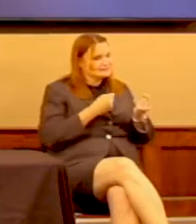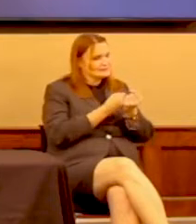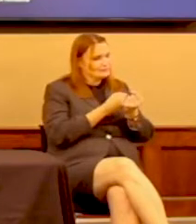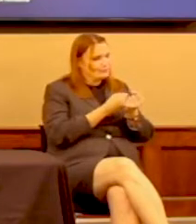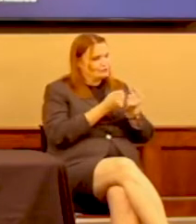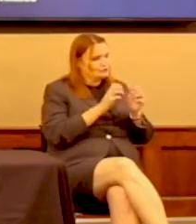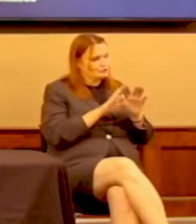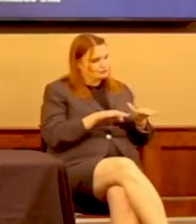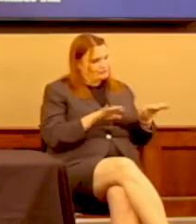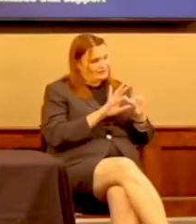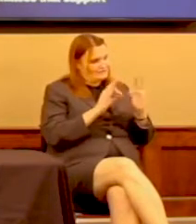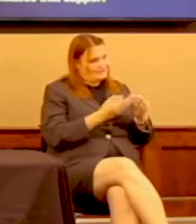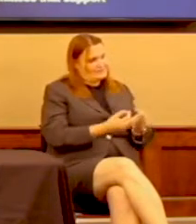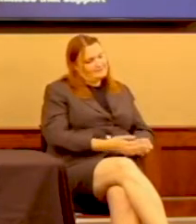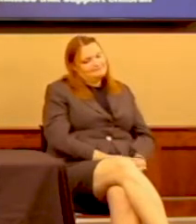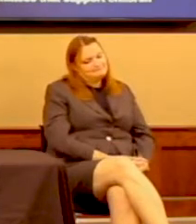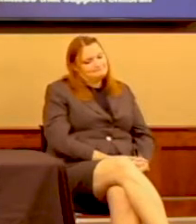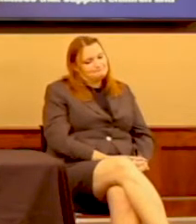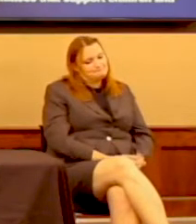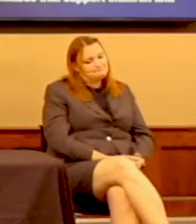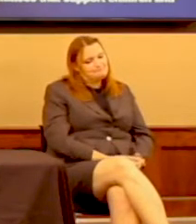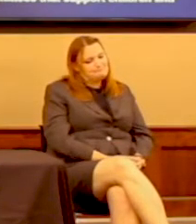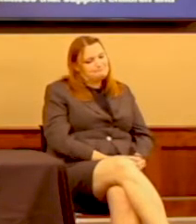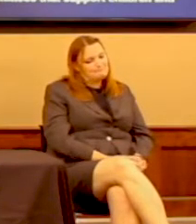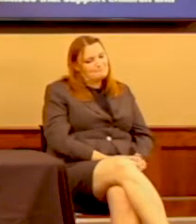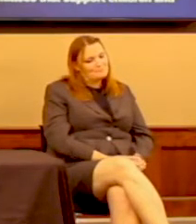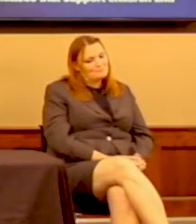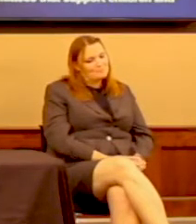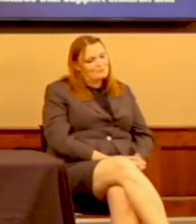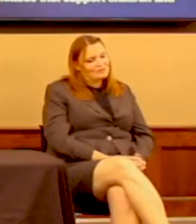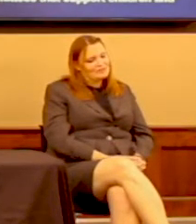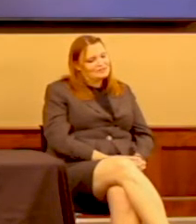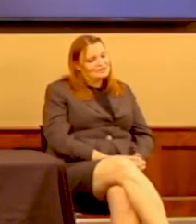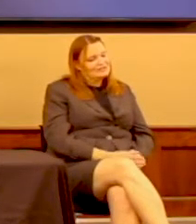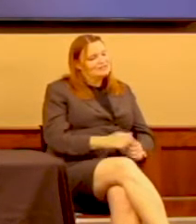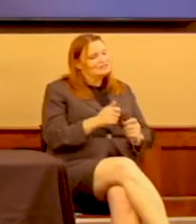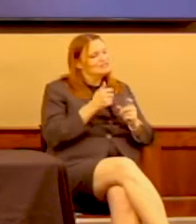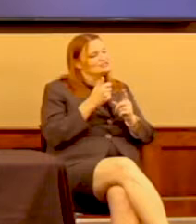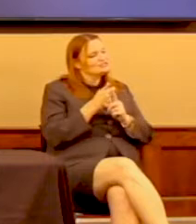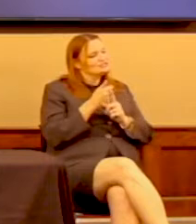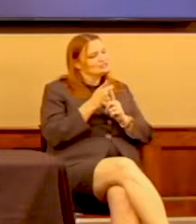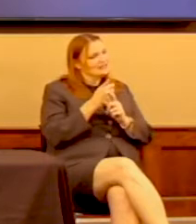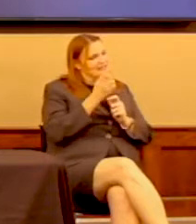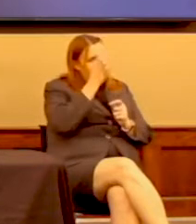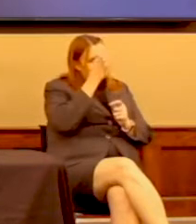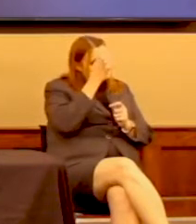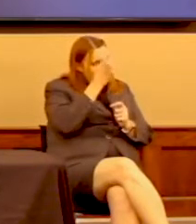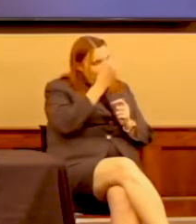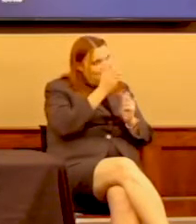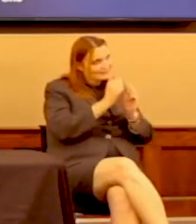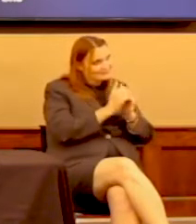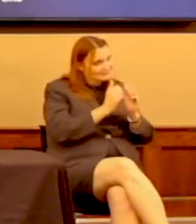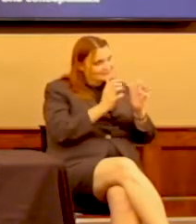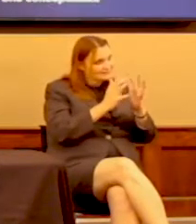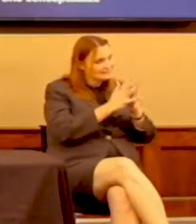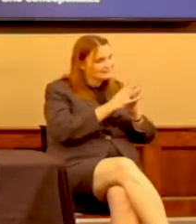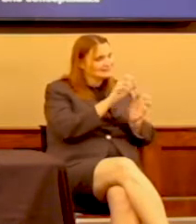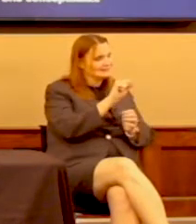families she she conceptualizes and